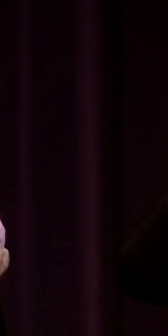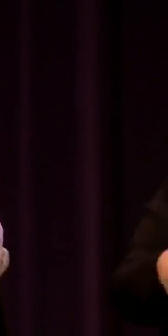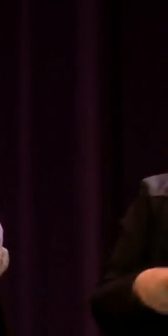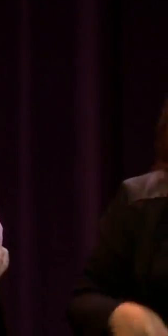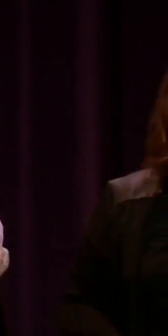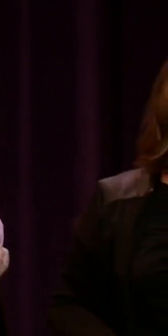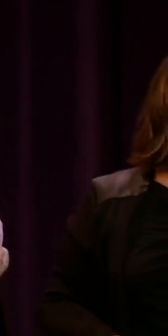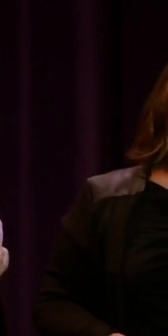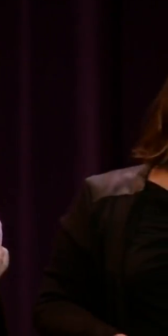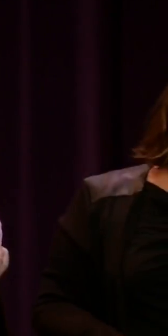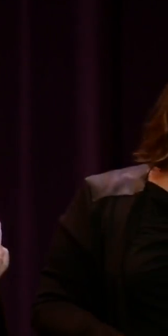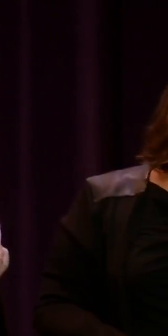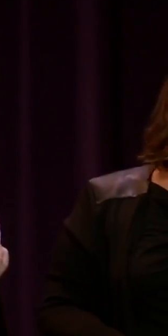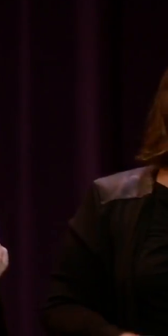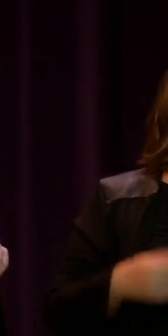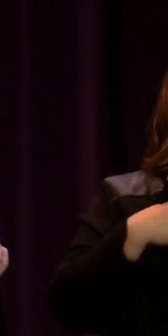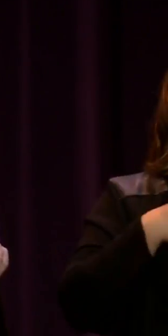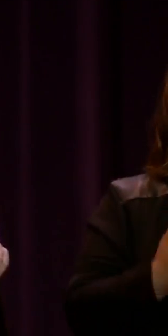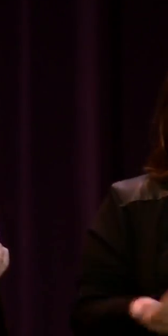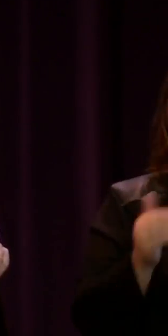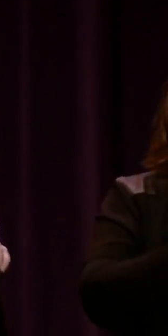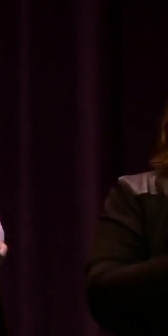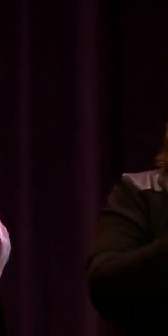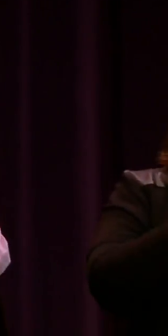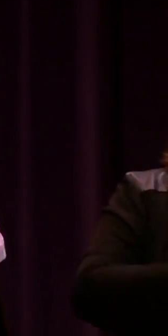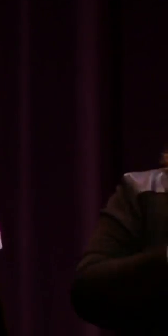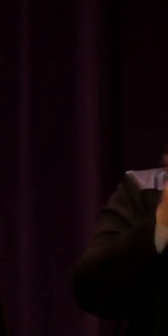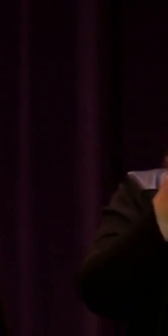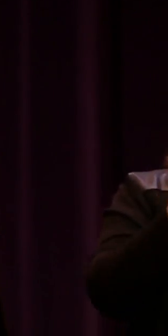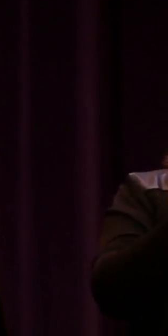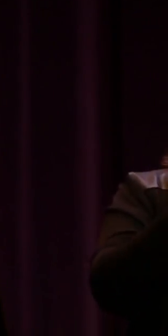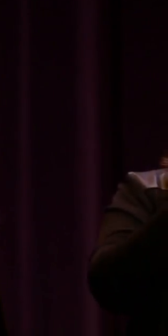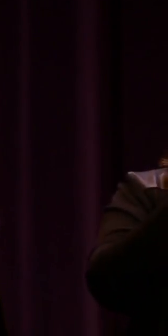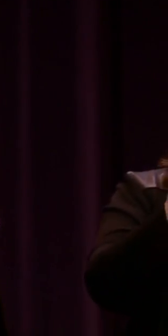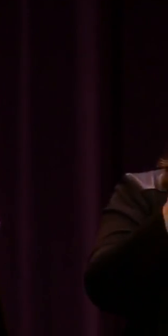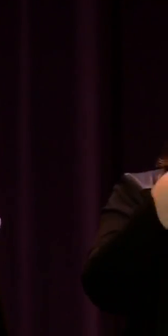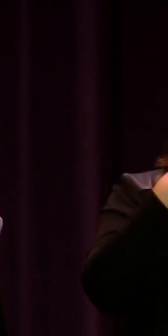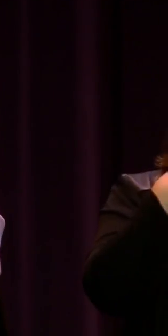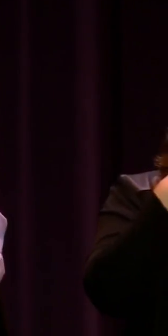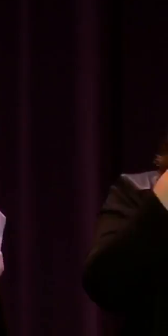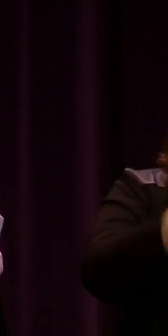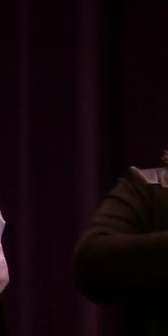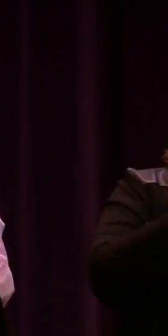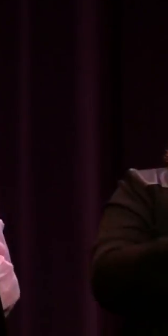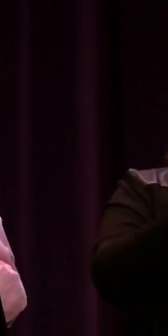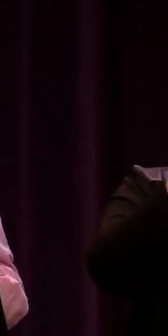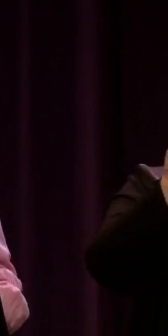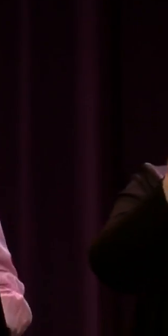AND I ECHO JACK EVANS' REMARKS. THE YEAR IS 2017. YOU'VE GOT ONE YEAR.